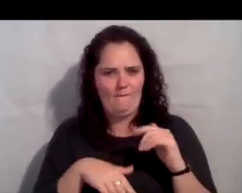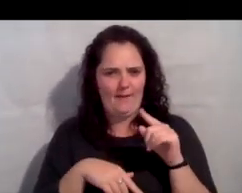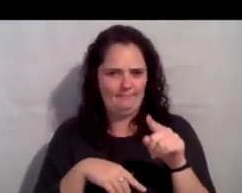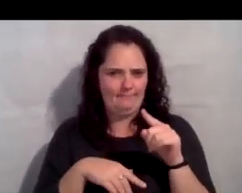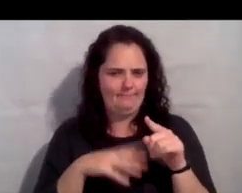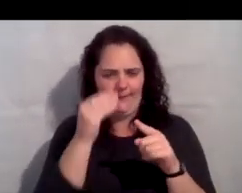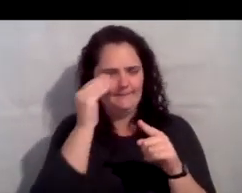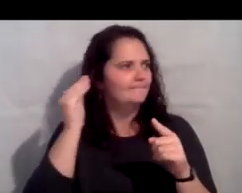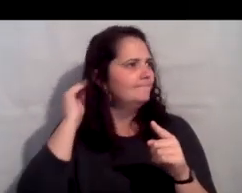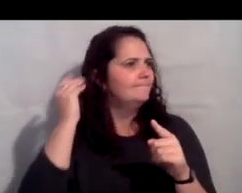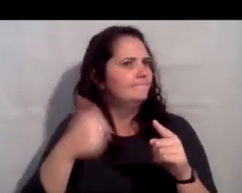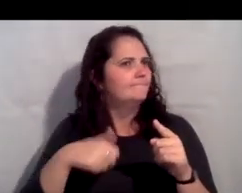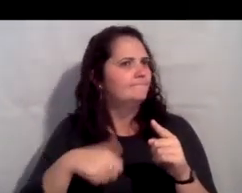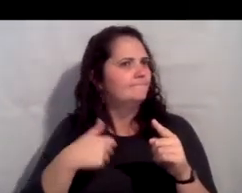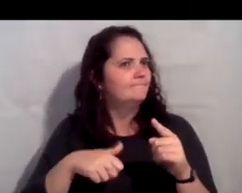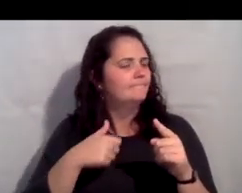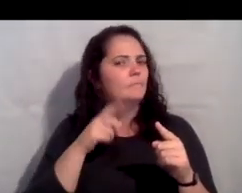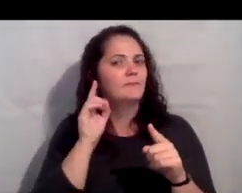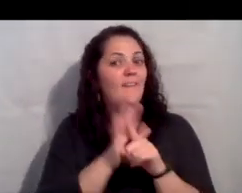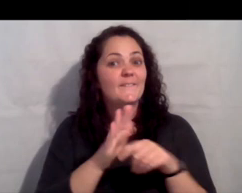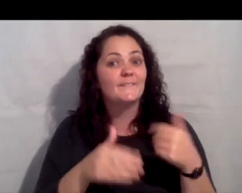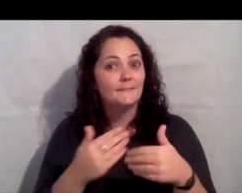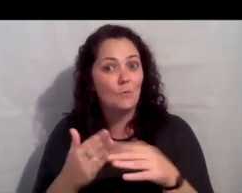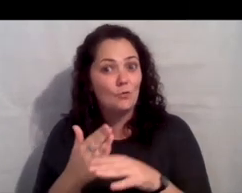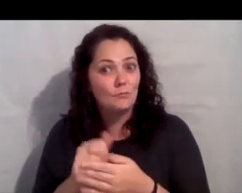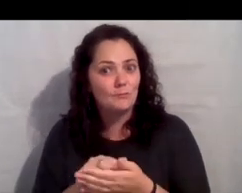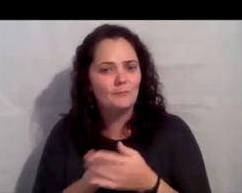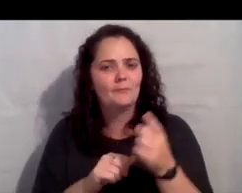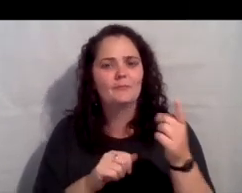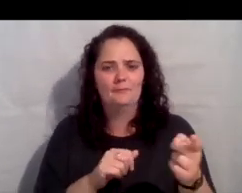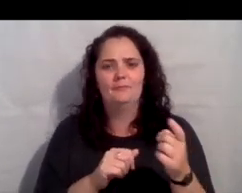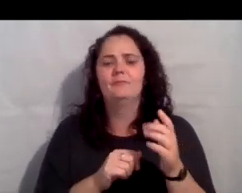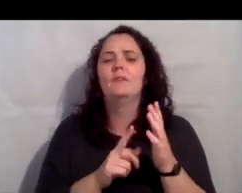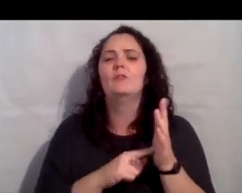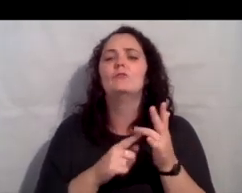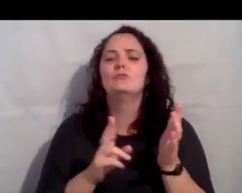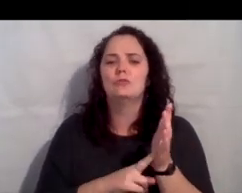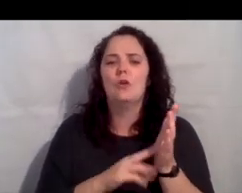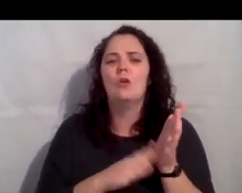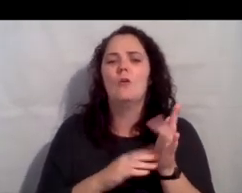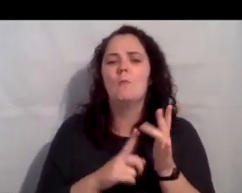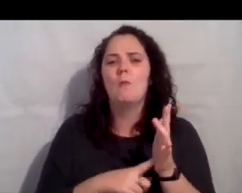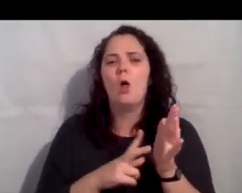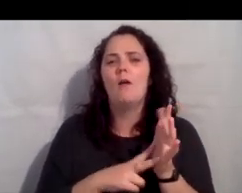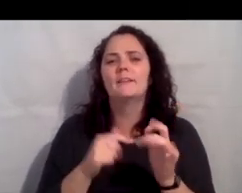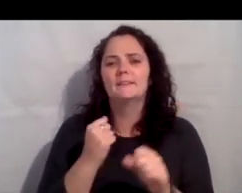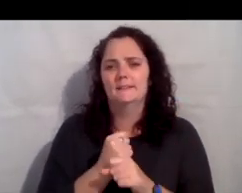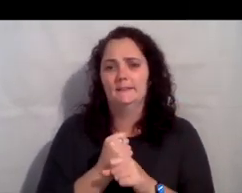the back of your mind as we go through this workshop here this evening. Jon Molvig, a lot of you might be aware of Molvig's